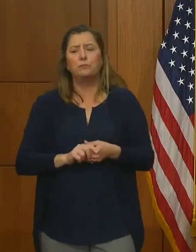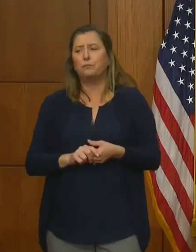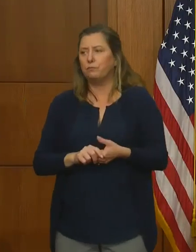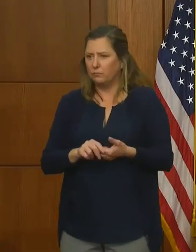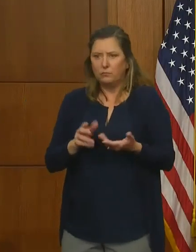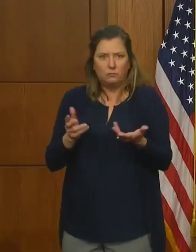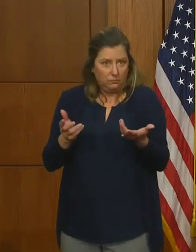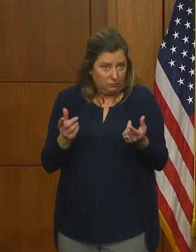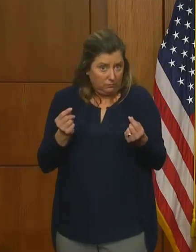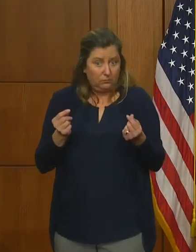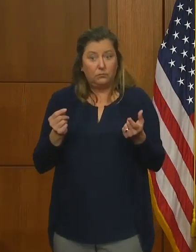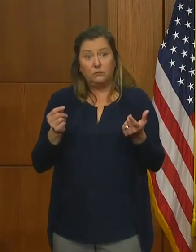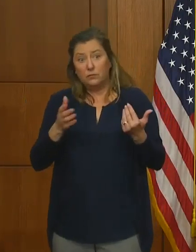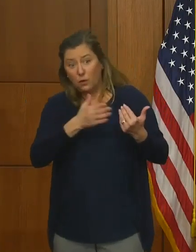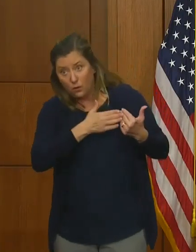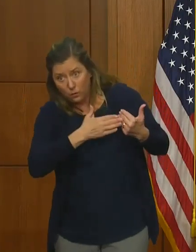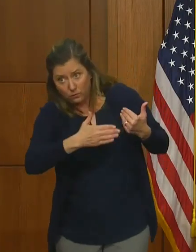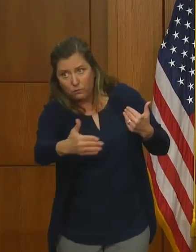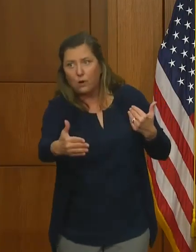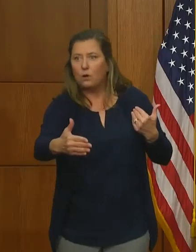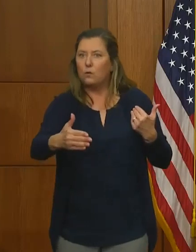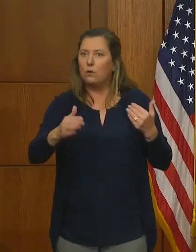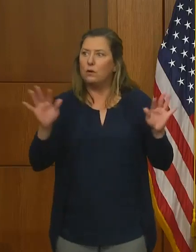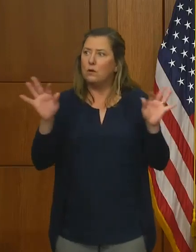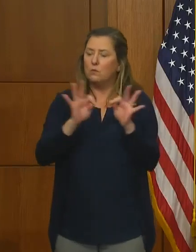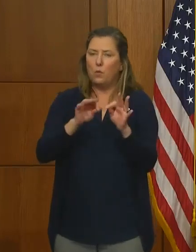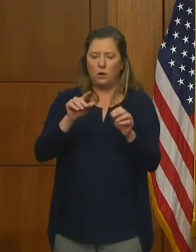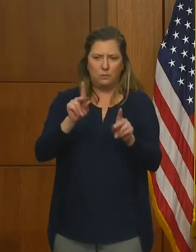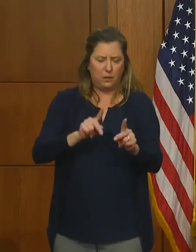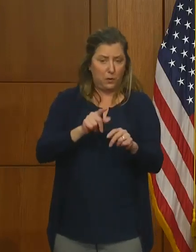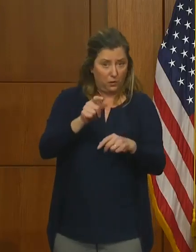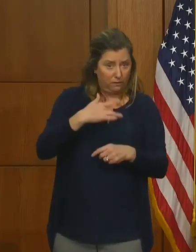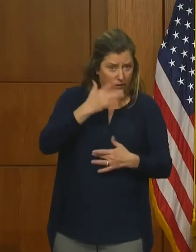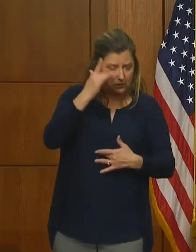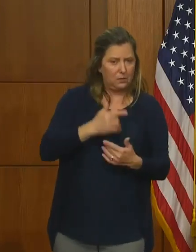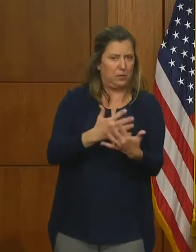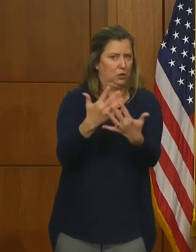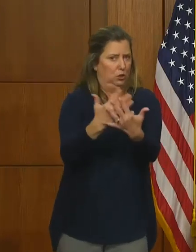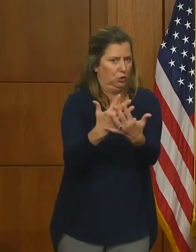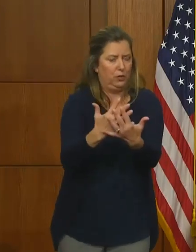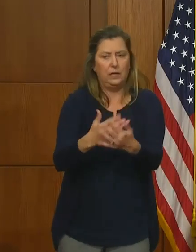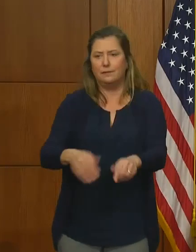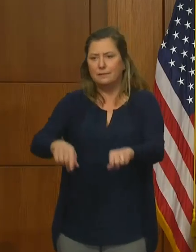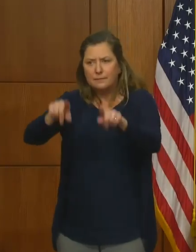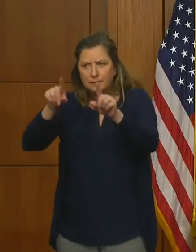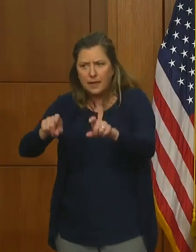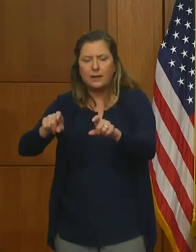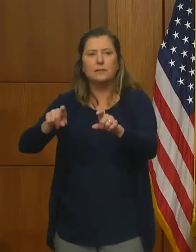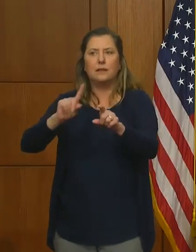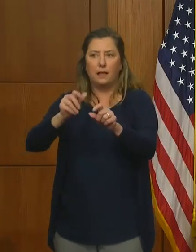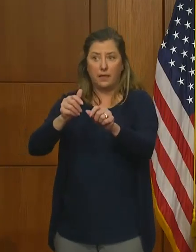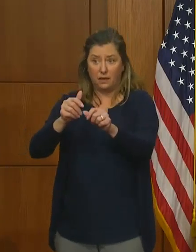CONTACT IT'S WE'VE SAID ALL ALONG THIS IS- THE PROCESS AS WE MOVE FORWARD IS ABOUT